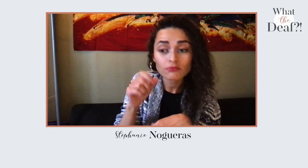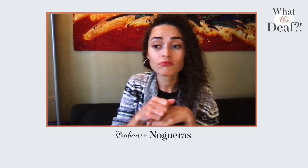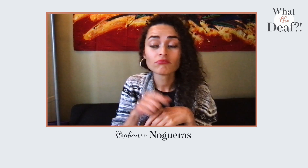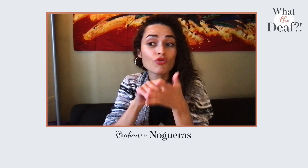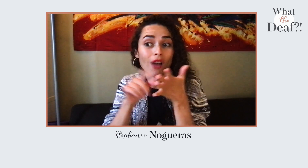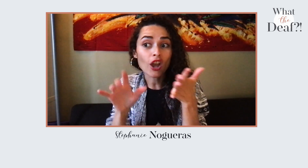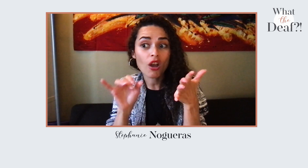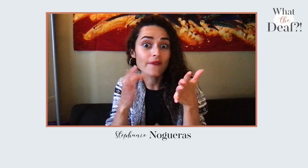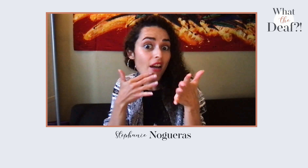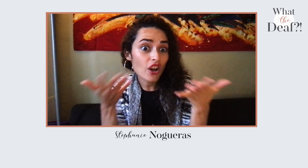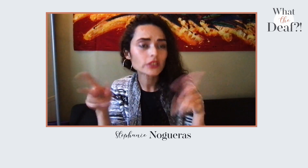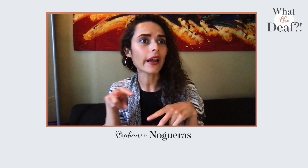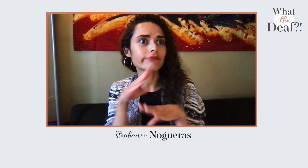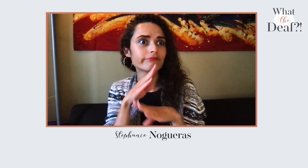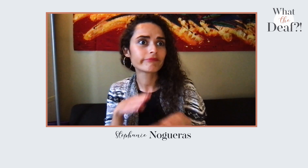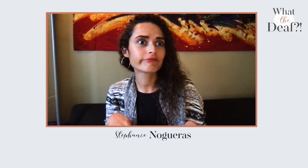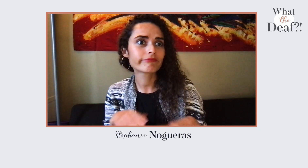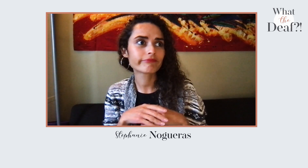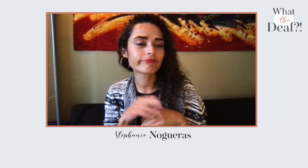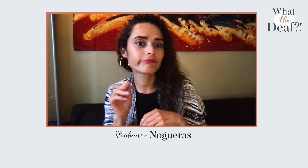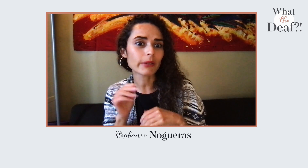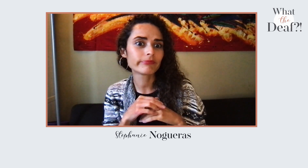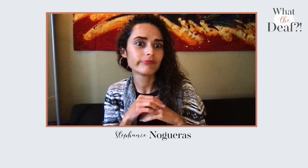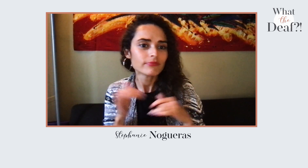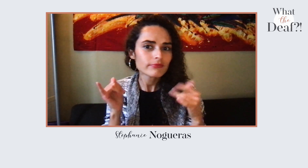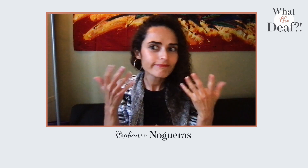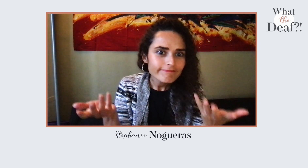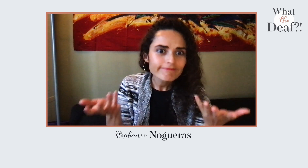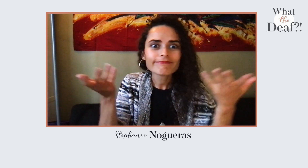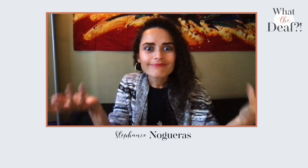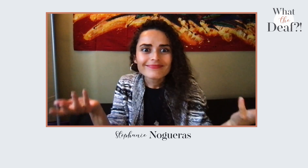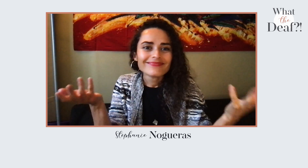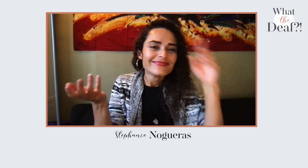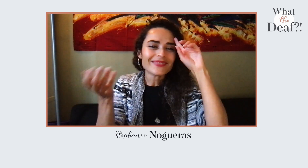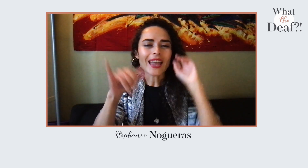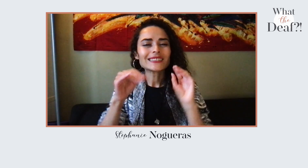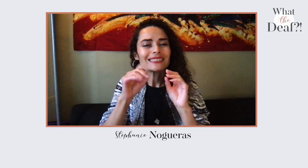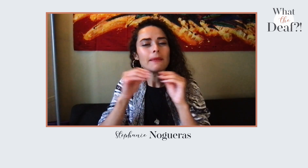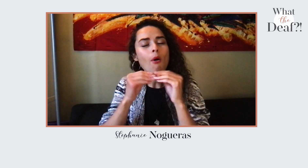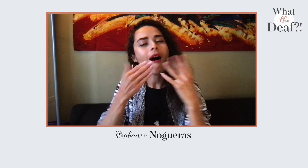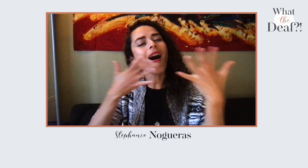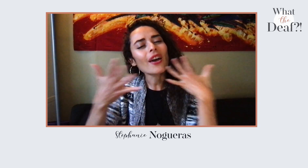"Hey, do you have writers of color, writers with disabilities?" And it's typically a no for an answer,